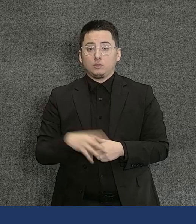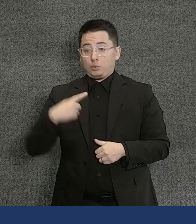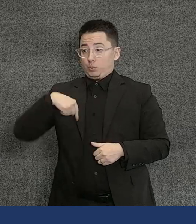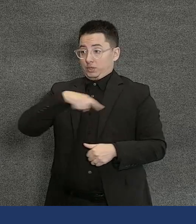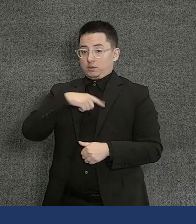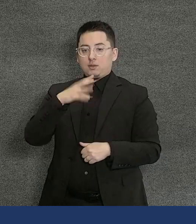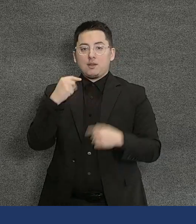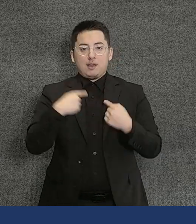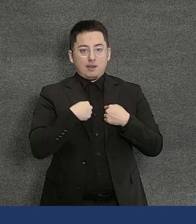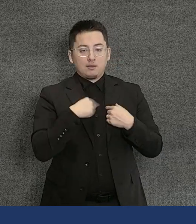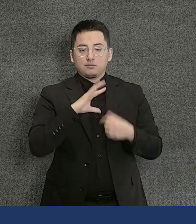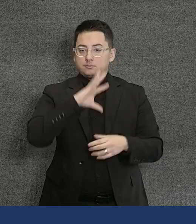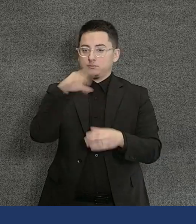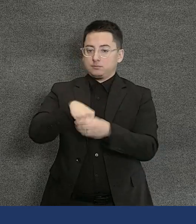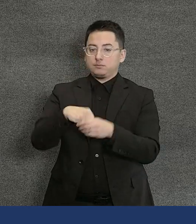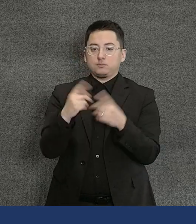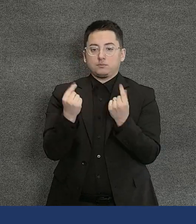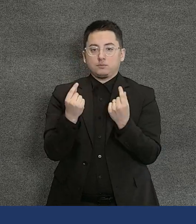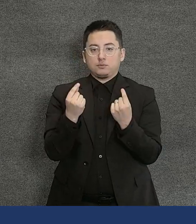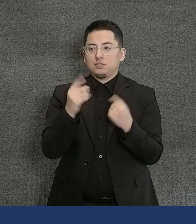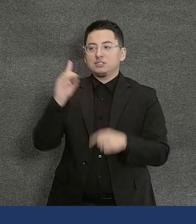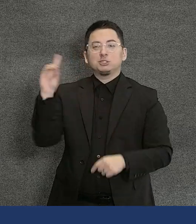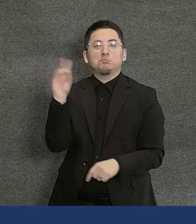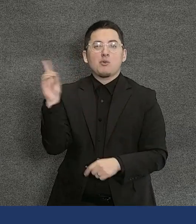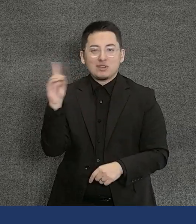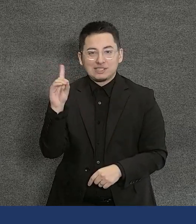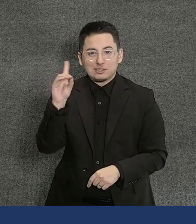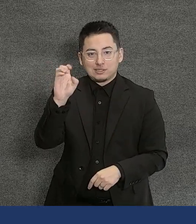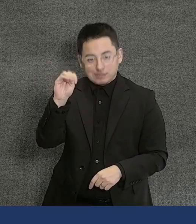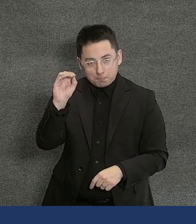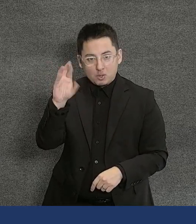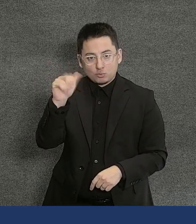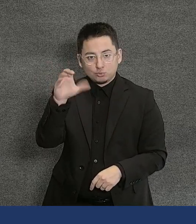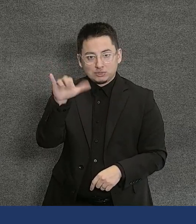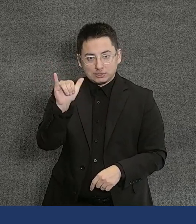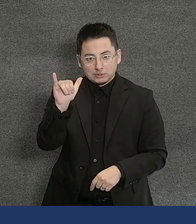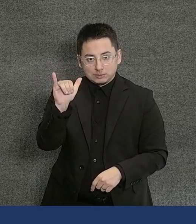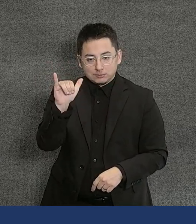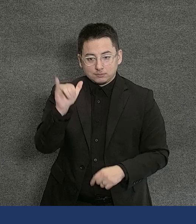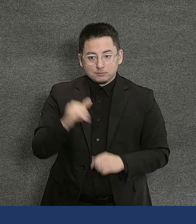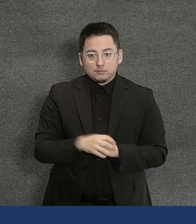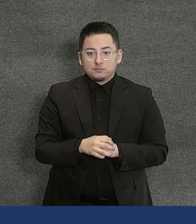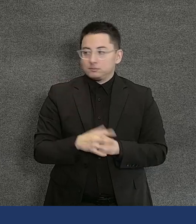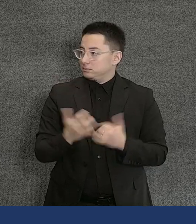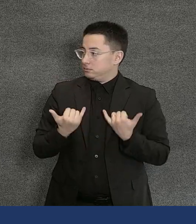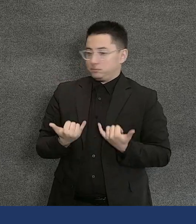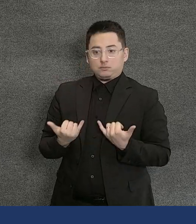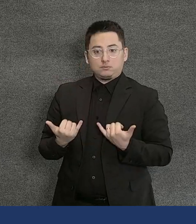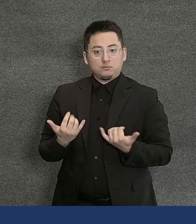And it is one heck of a time, right now, to be in the democracy business.